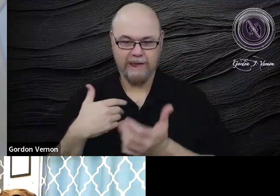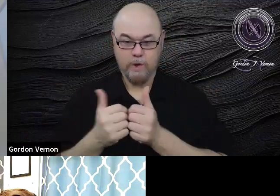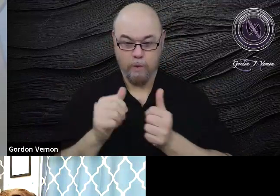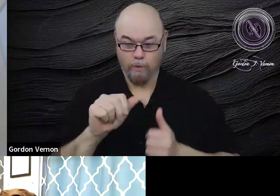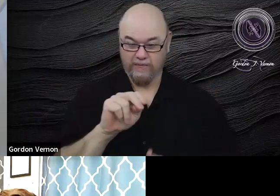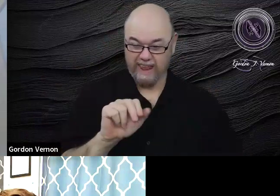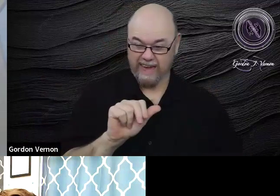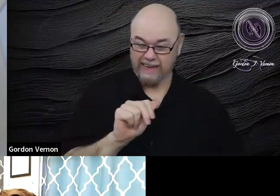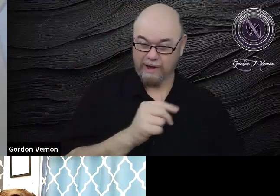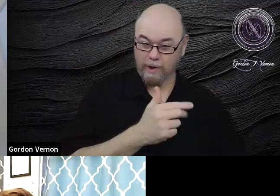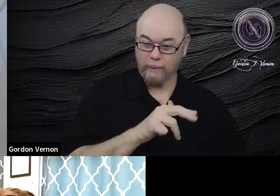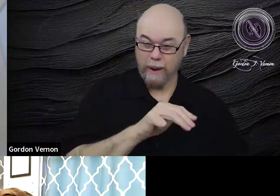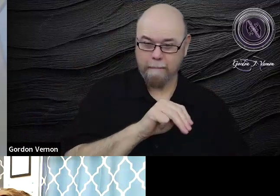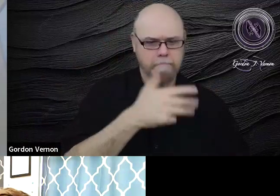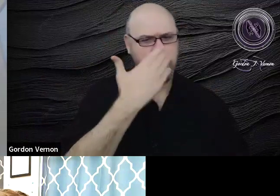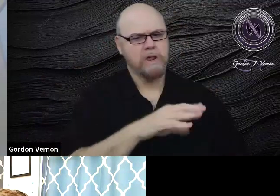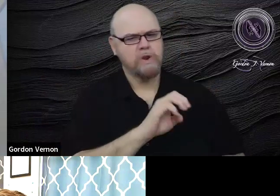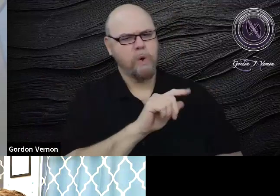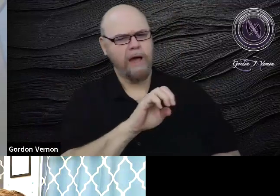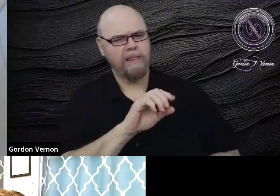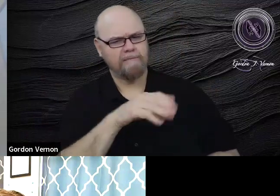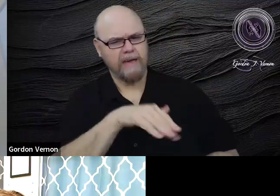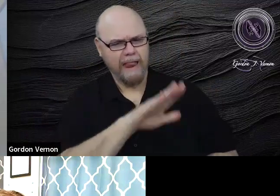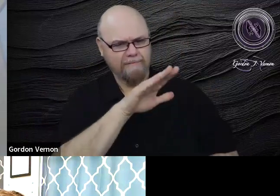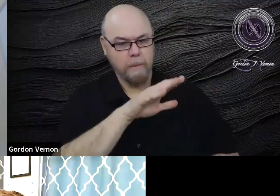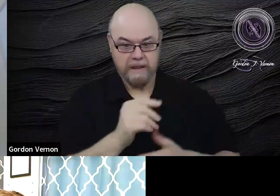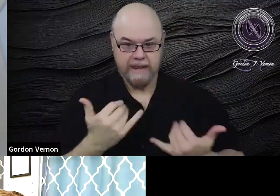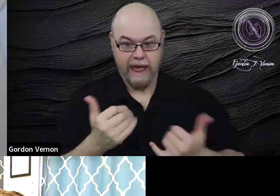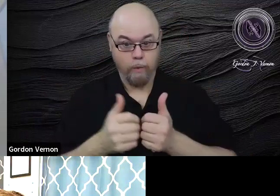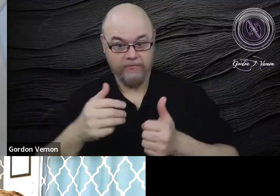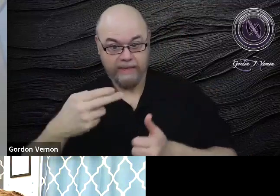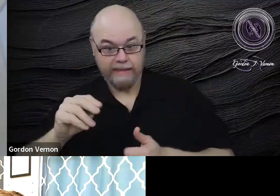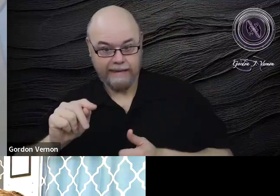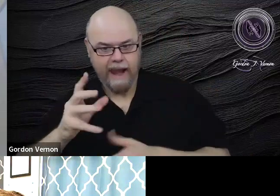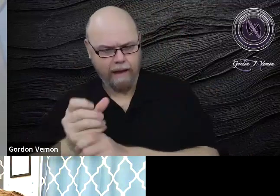And those participants who are going away from the diagonal